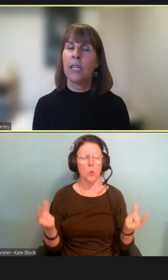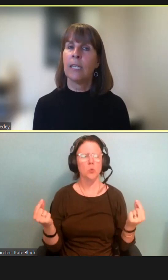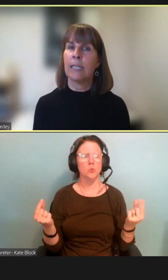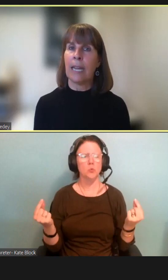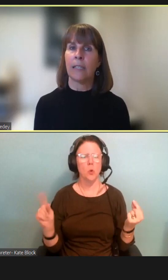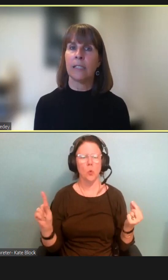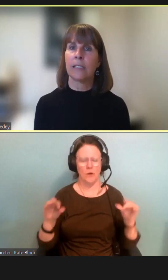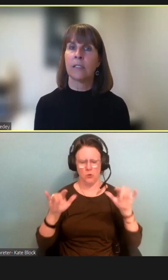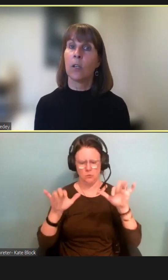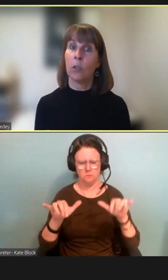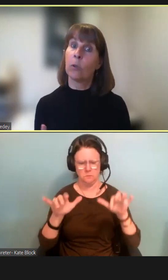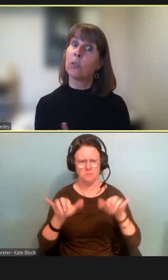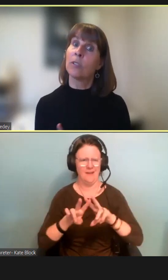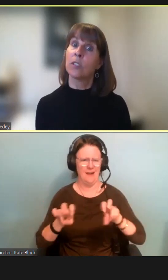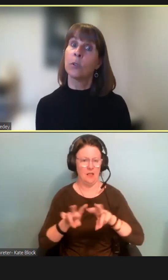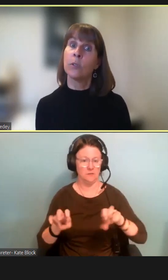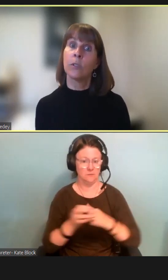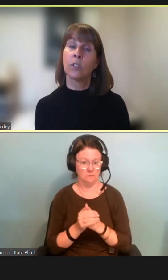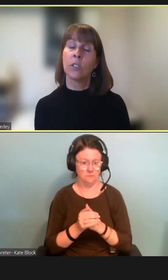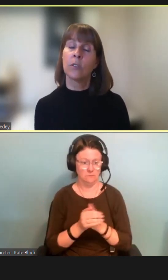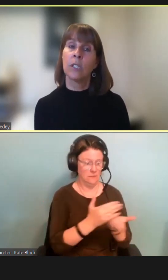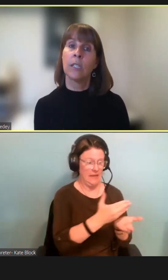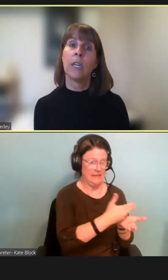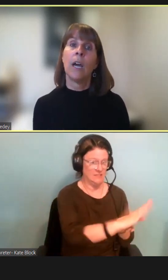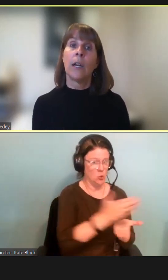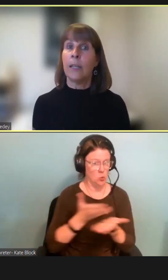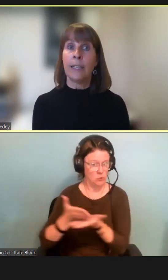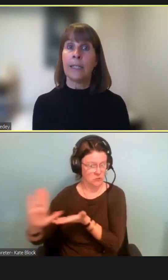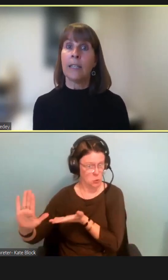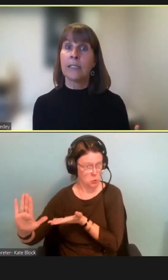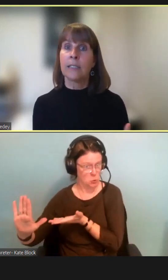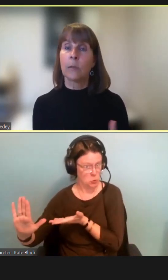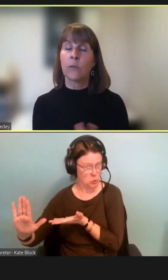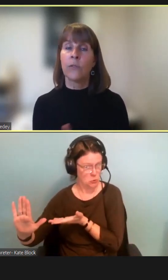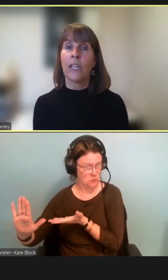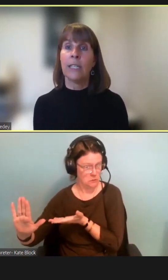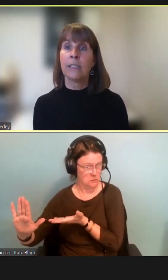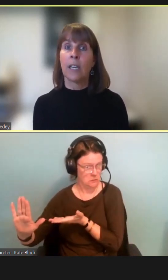Analysis are you going to exclude those children in the analysis phase are you